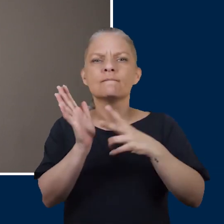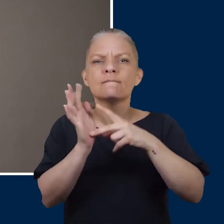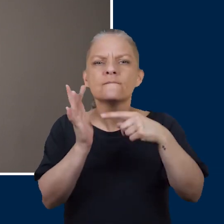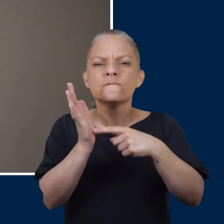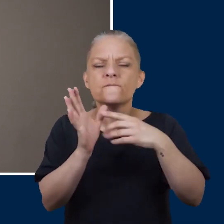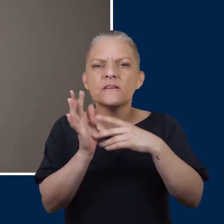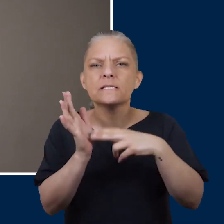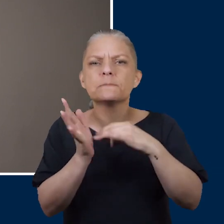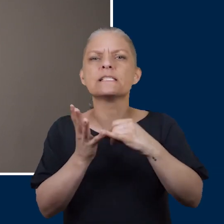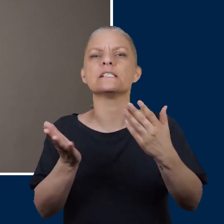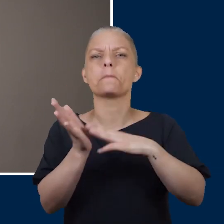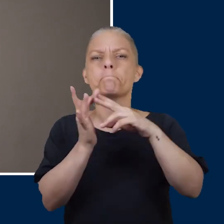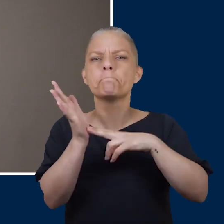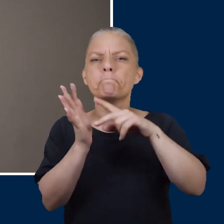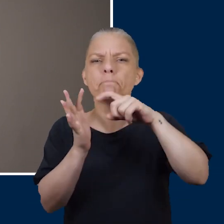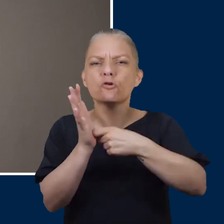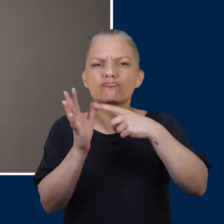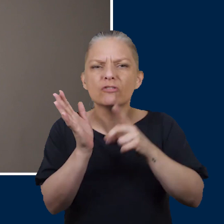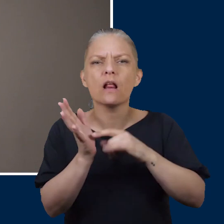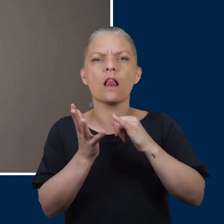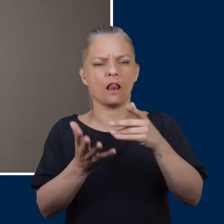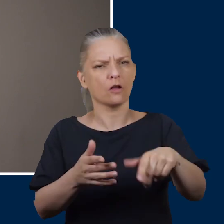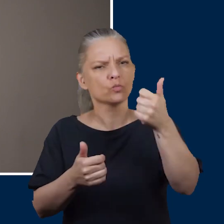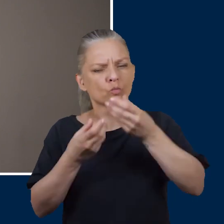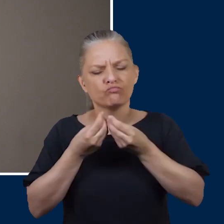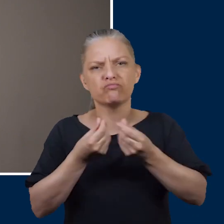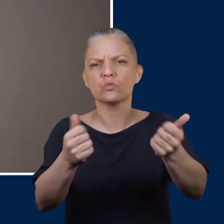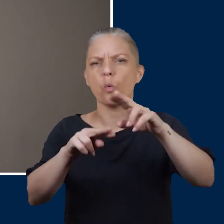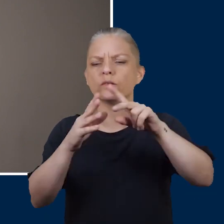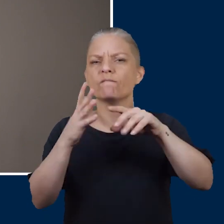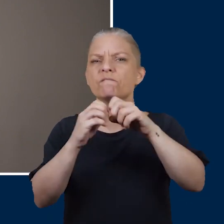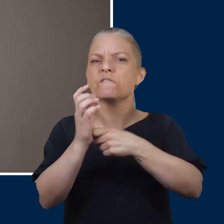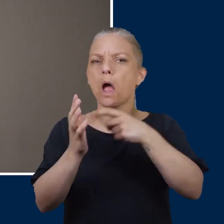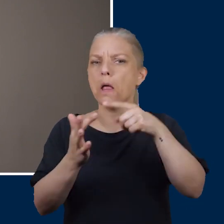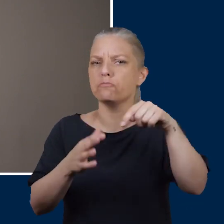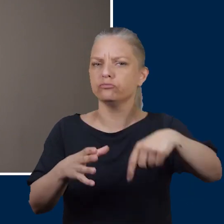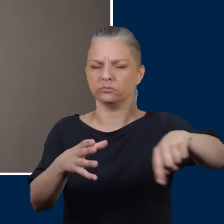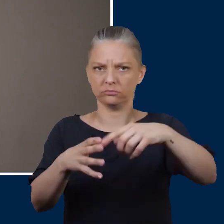The five a day can be split for example into three portions of fruits and two portions of vegetables